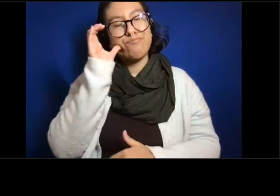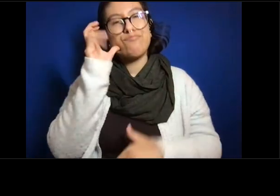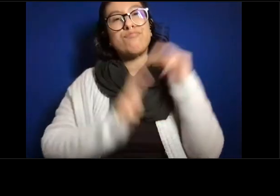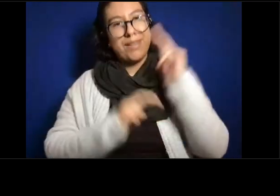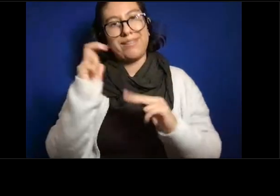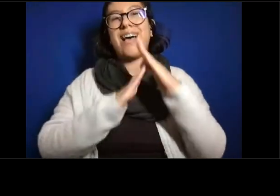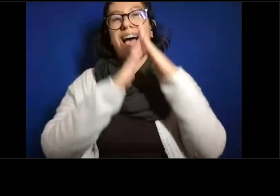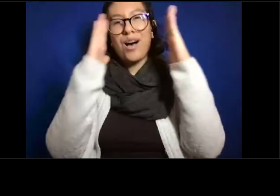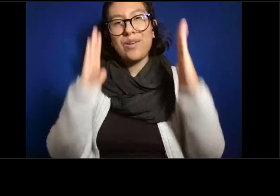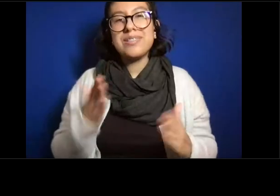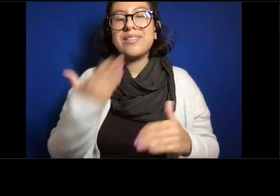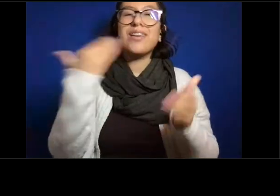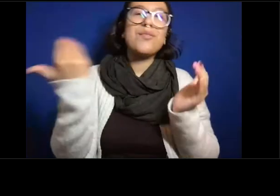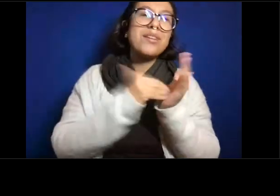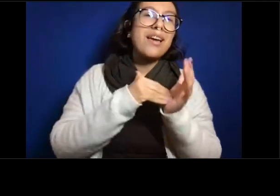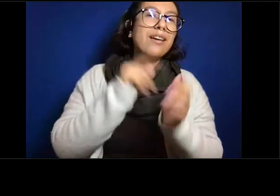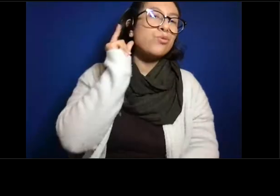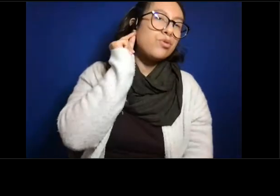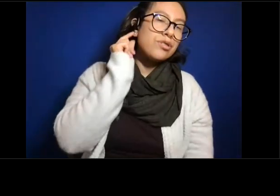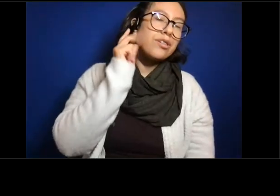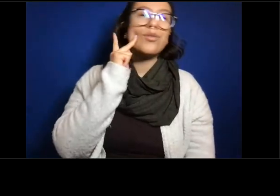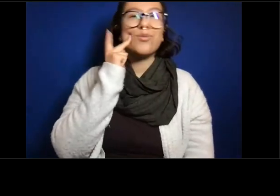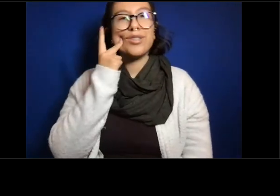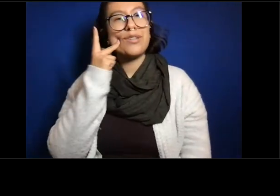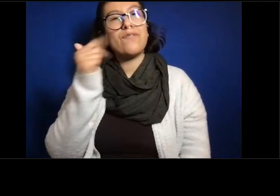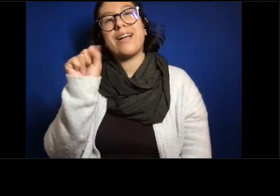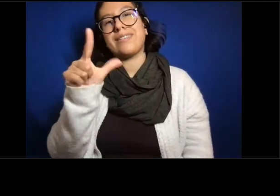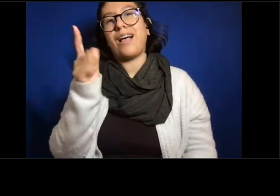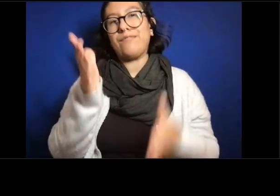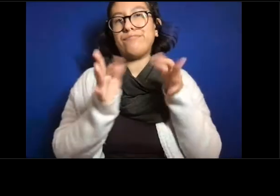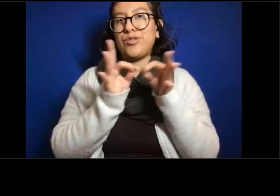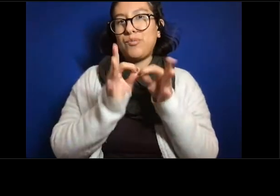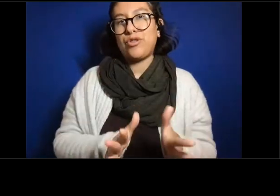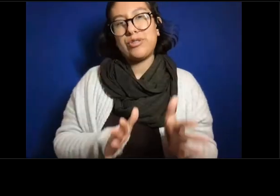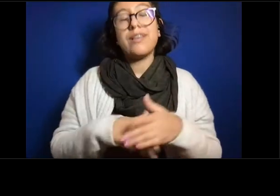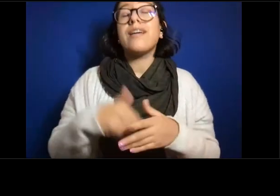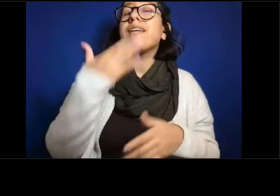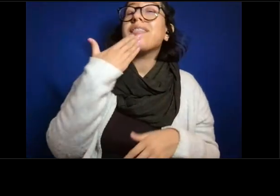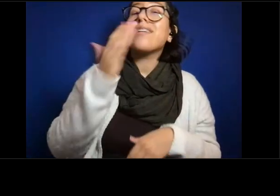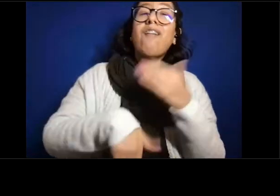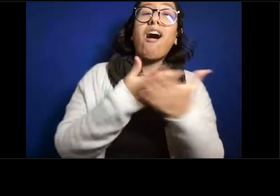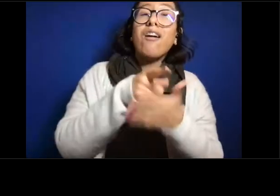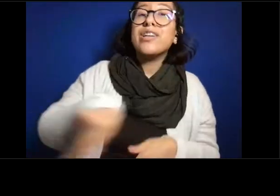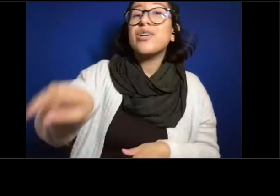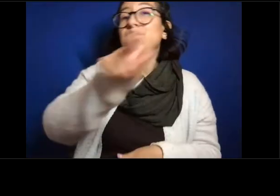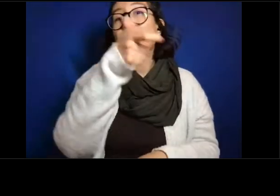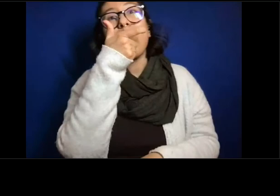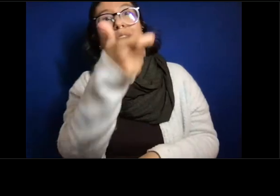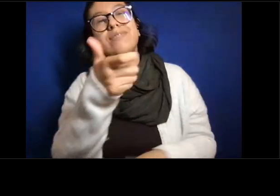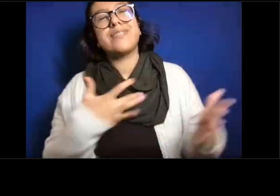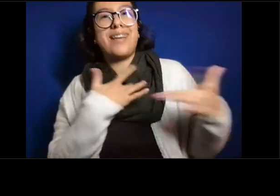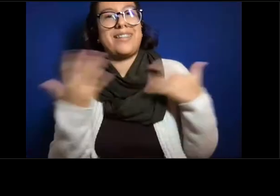Thank you again to Trisha and Crystal for American sign language interpretation. Thank you to all our viewers. It's so exciting to have you here.